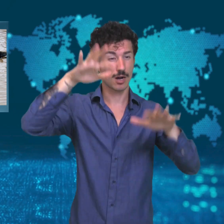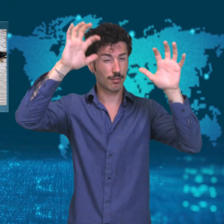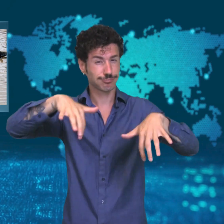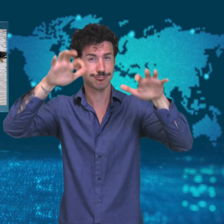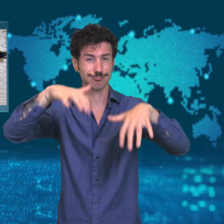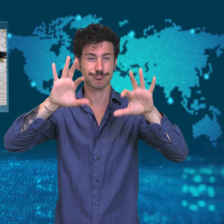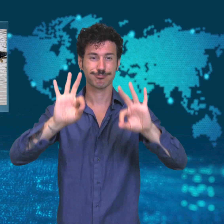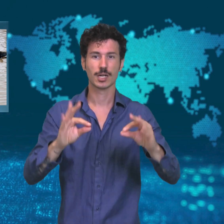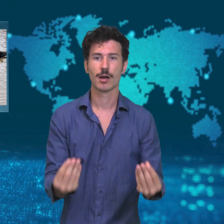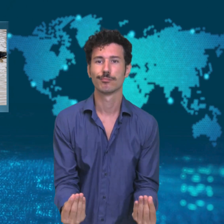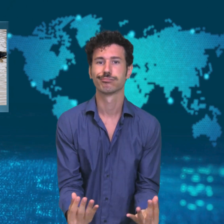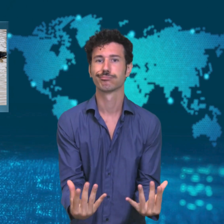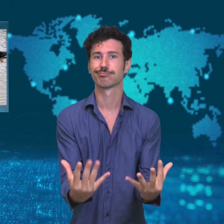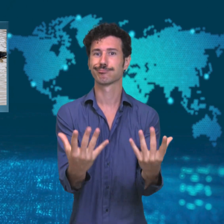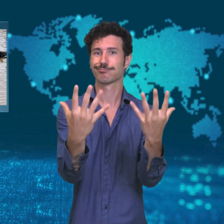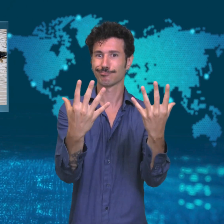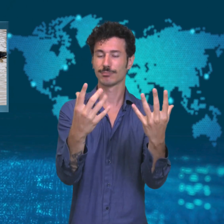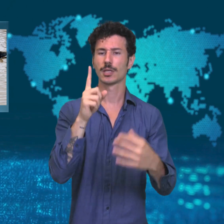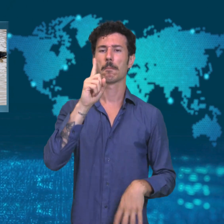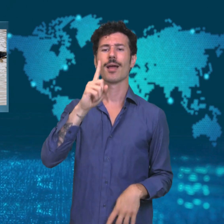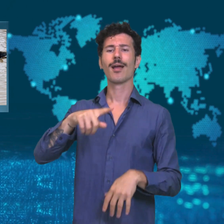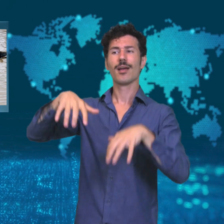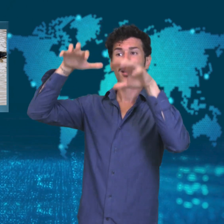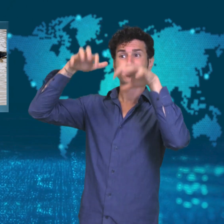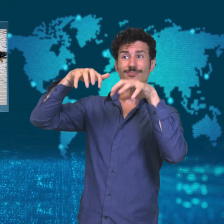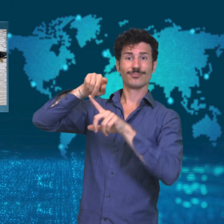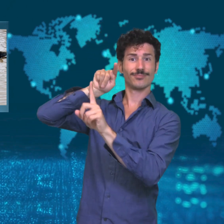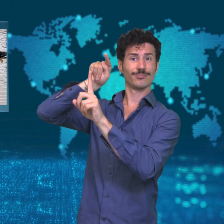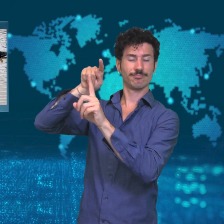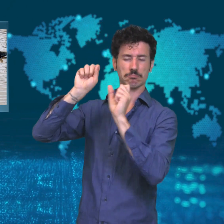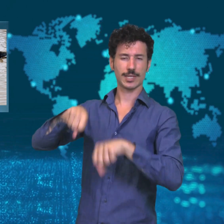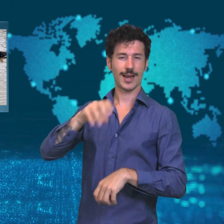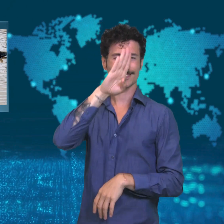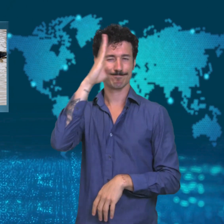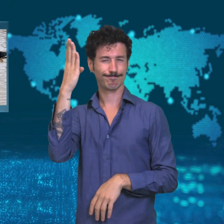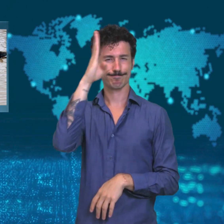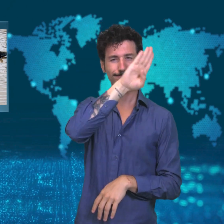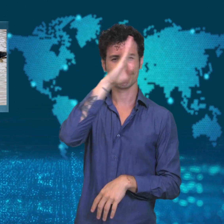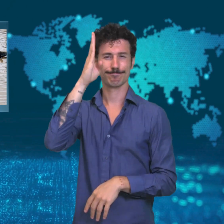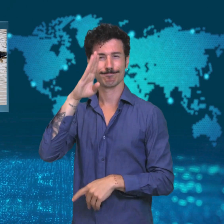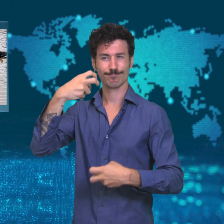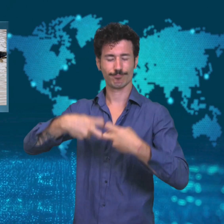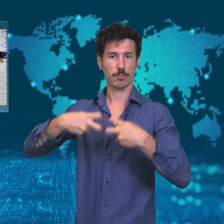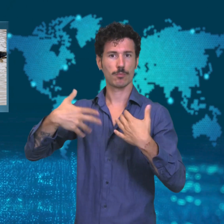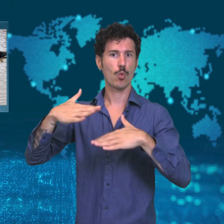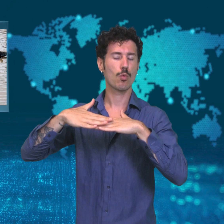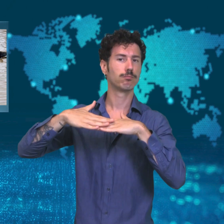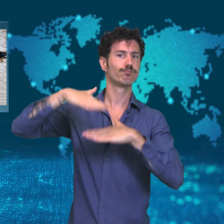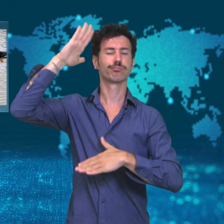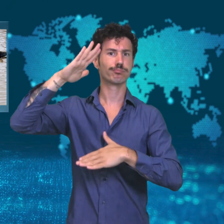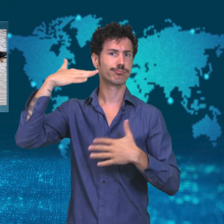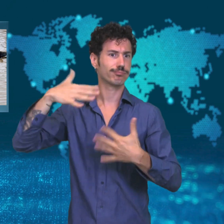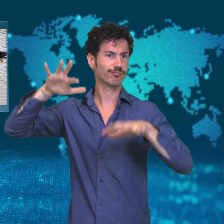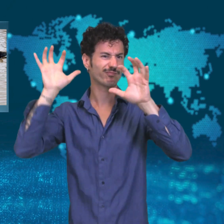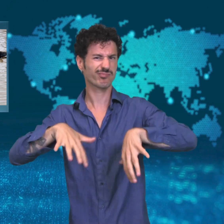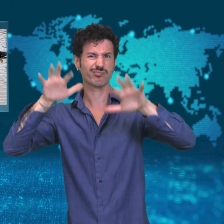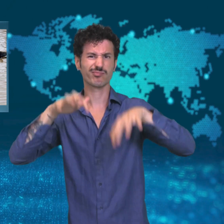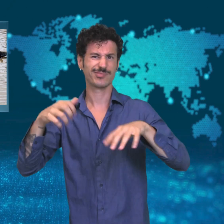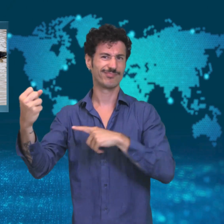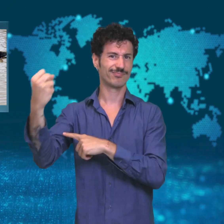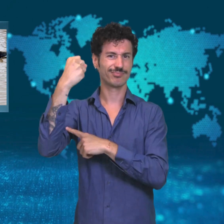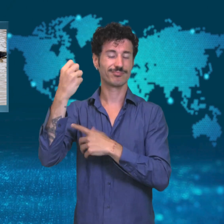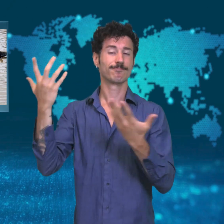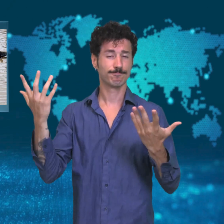successful harvests, but they can also be highly dangerous and unpredictable.